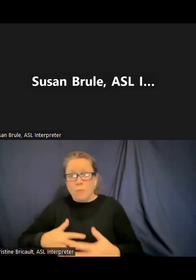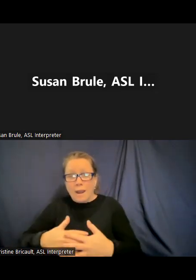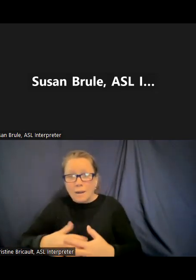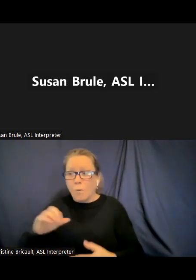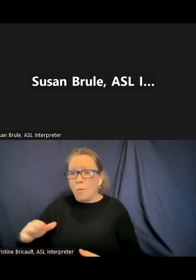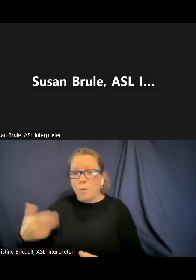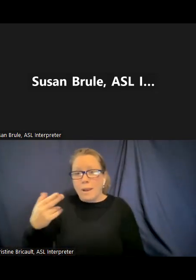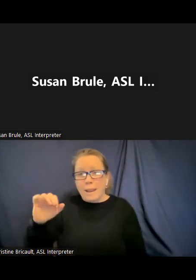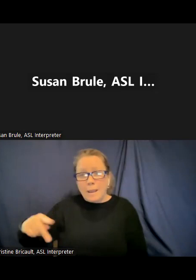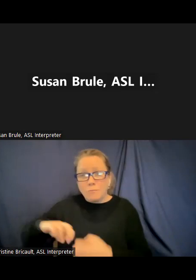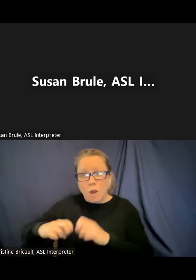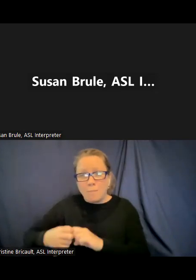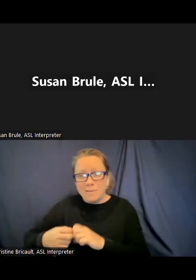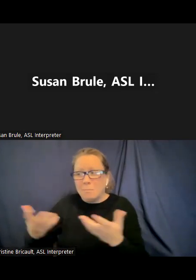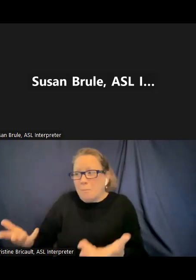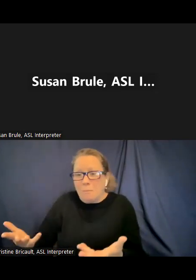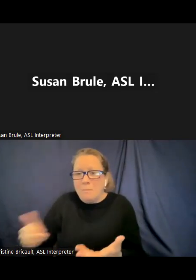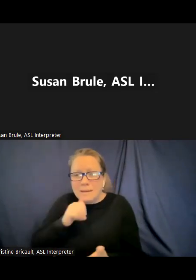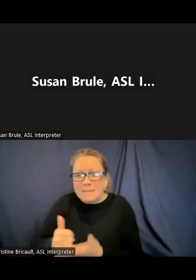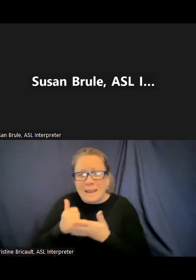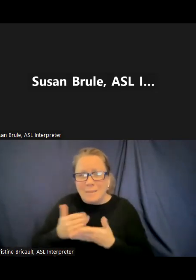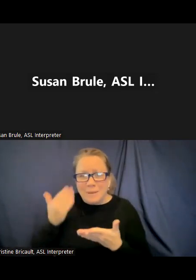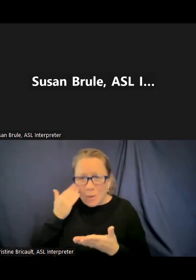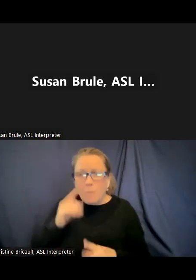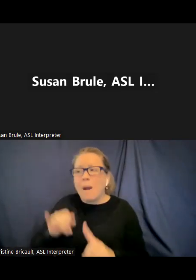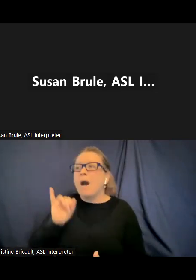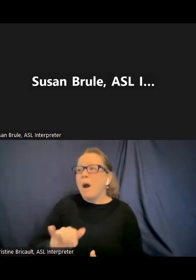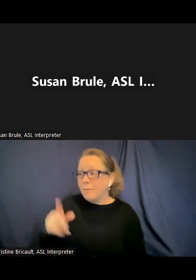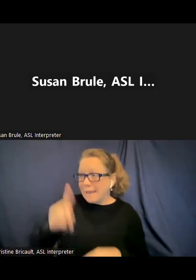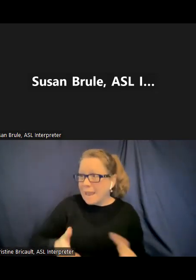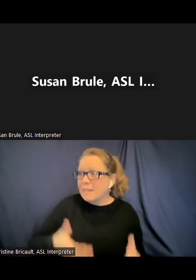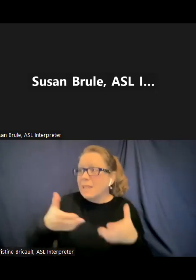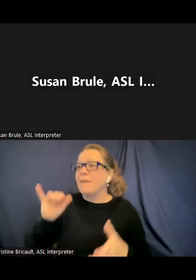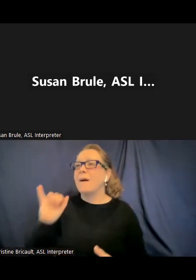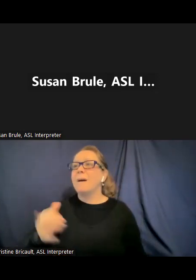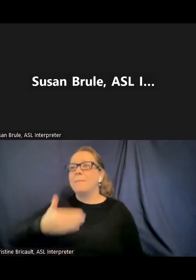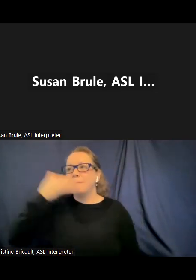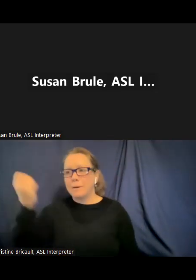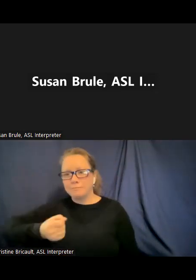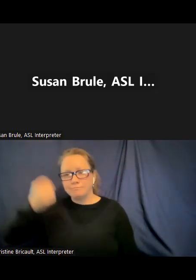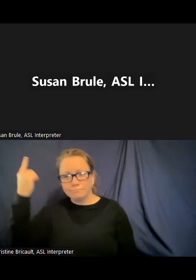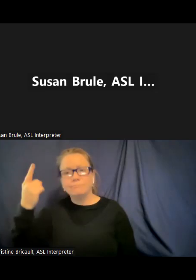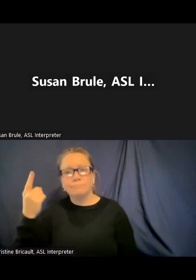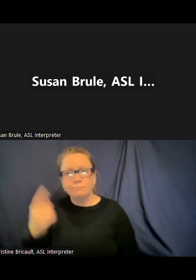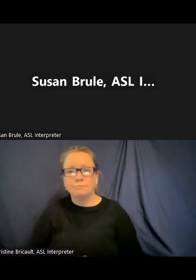injury, it doesn't really matter to you. It just matters that they can't lift more than ten pounds and you're going to have to find a workaround, right?